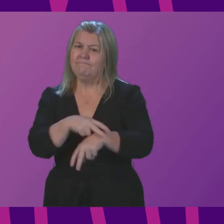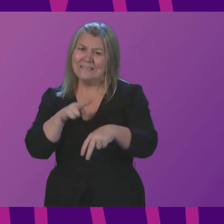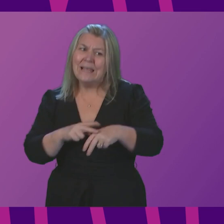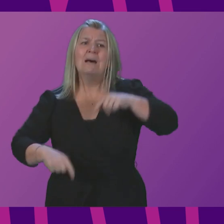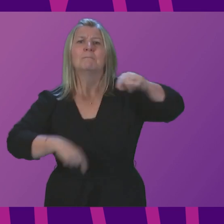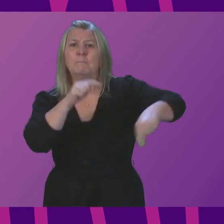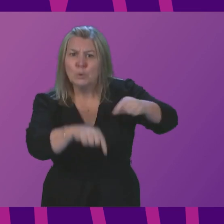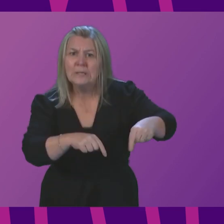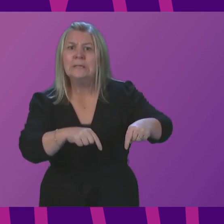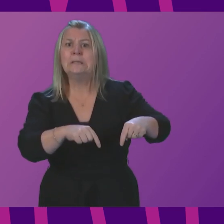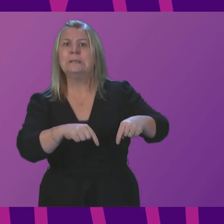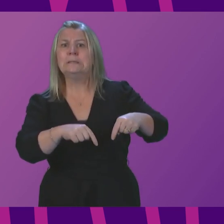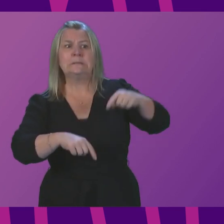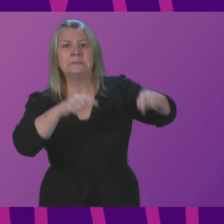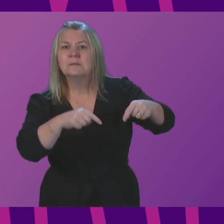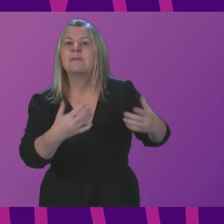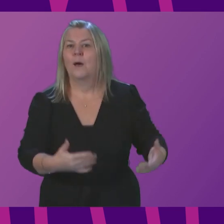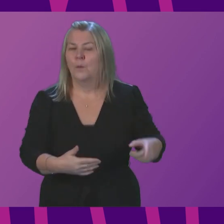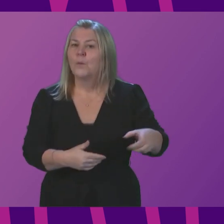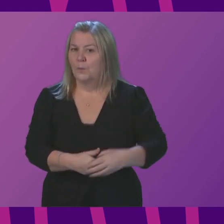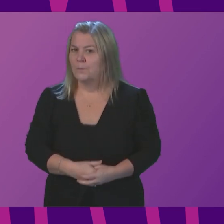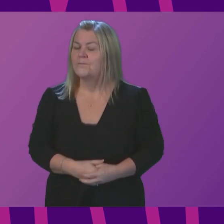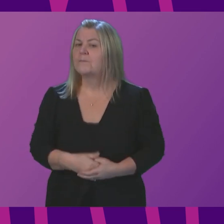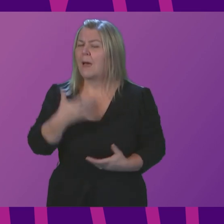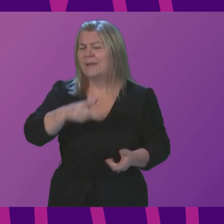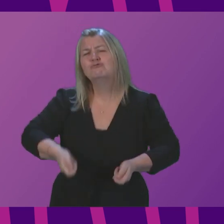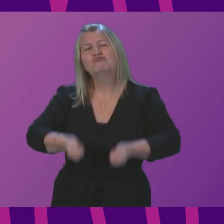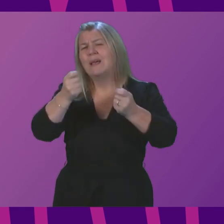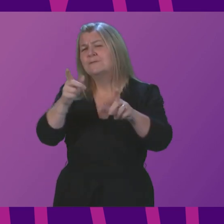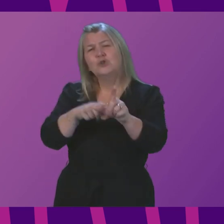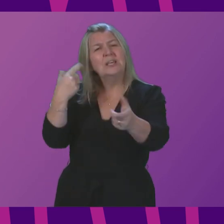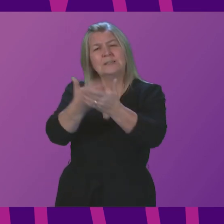and intimidated now. I have been raising the issue in the chamber for years and I have